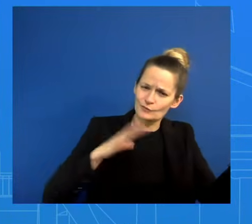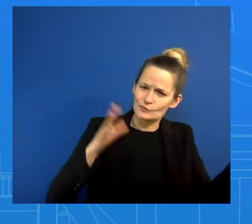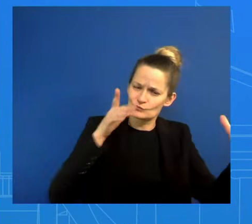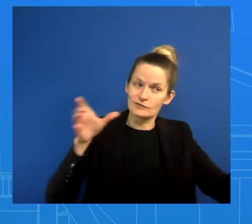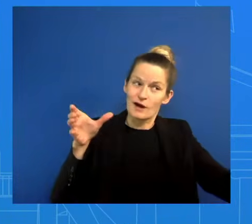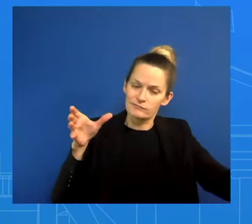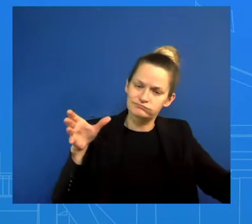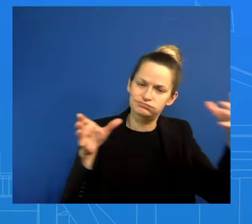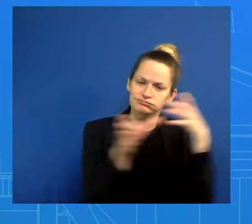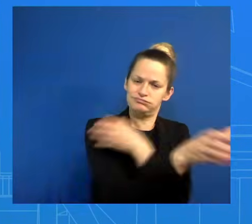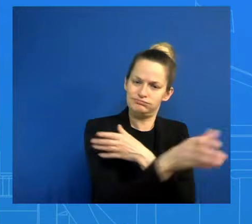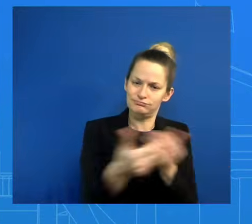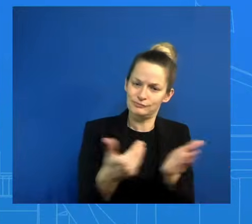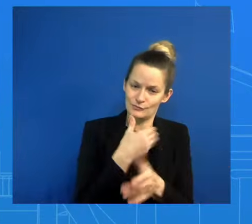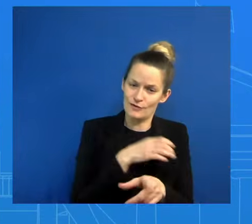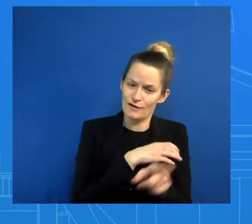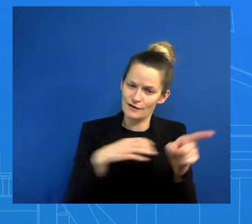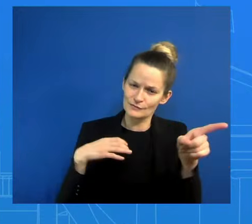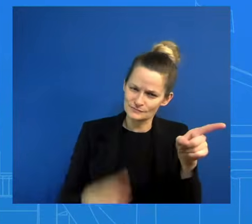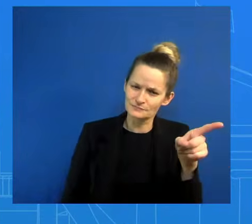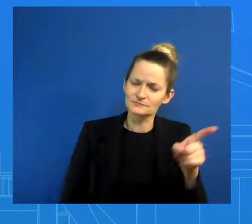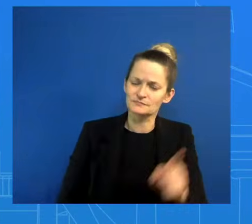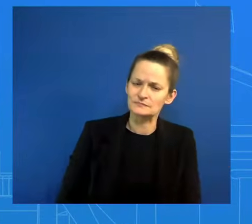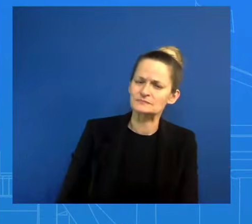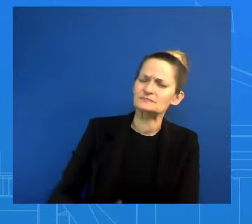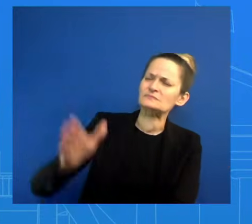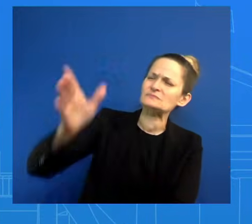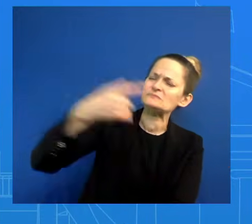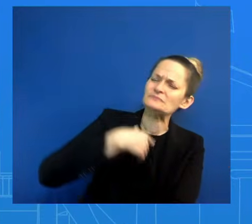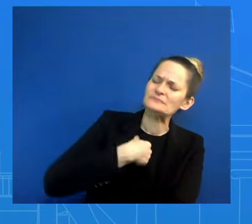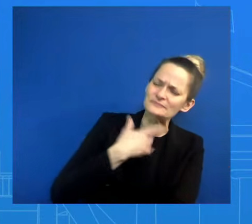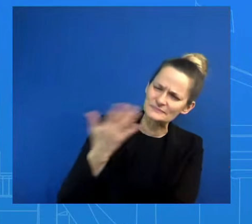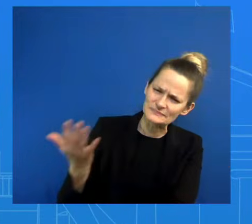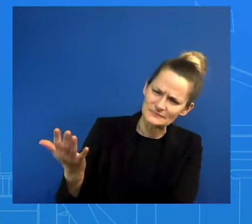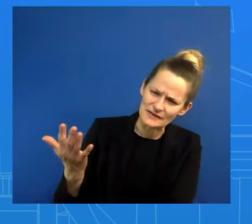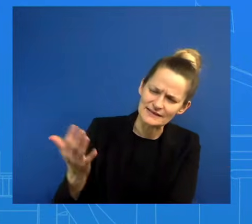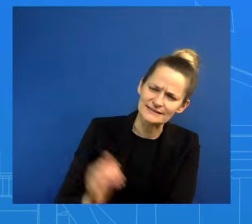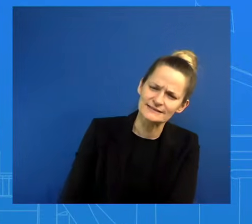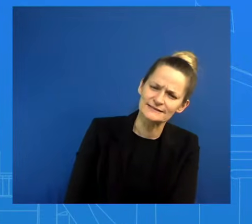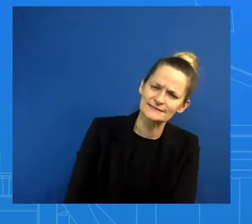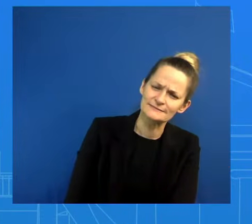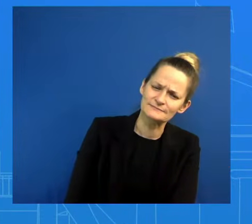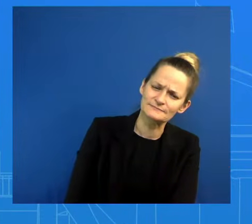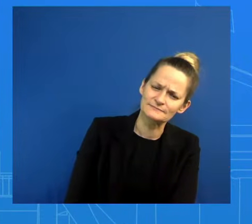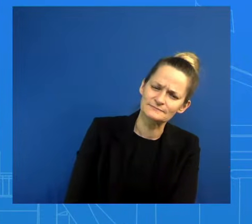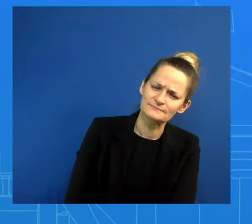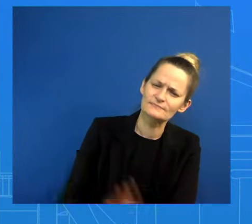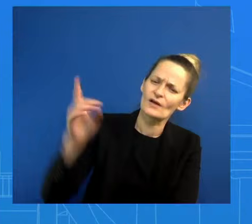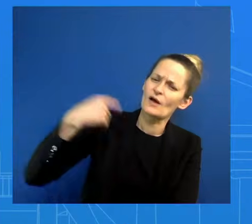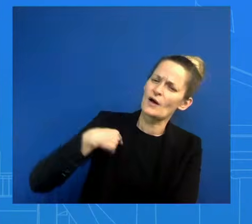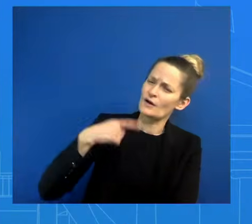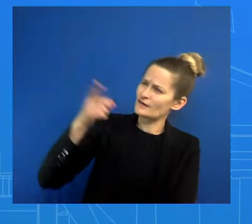spurred the planning for the next Congress -- legislatively, how you guys approach the next Congress? And has -- was that shifted at all